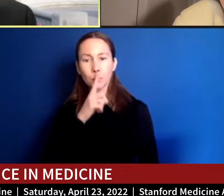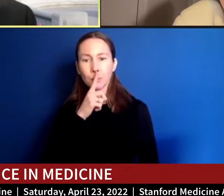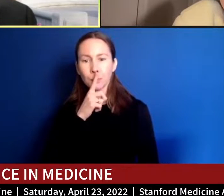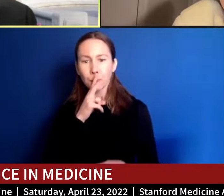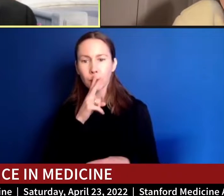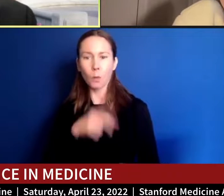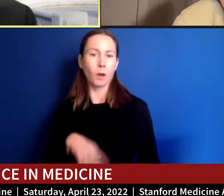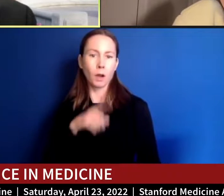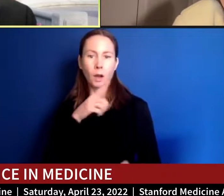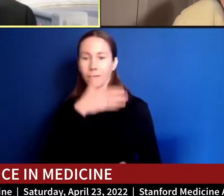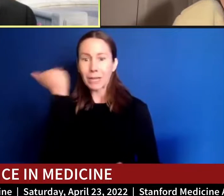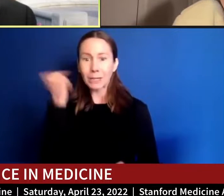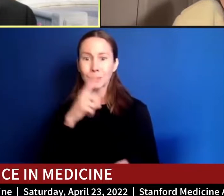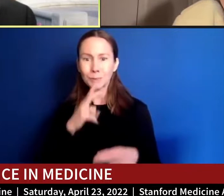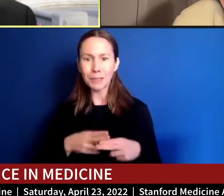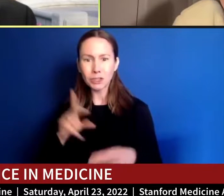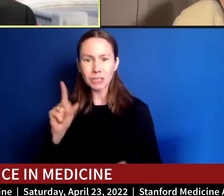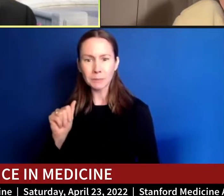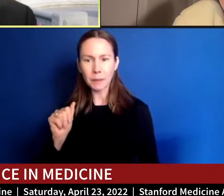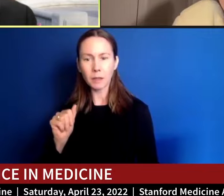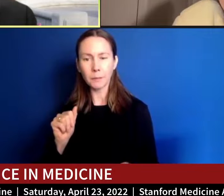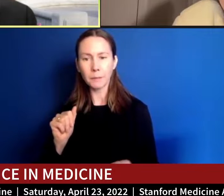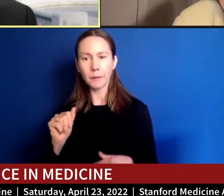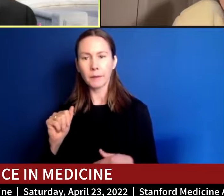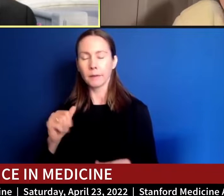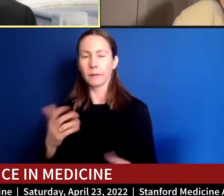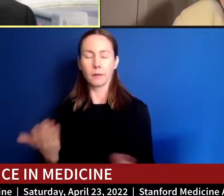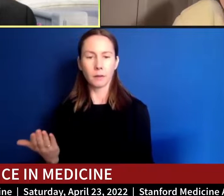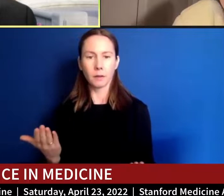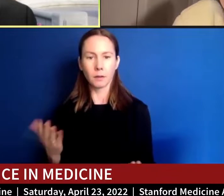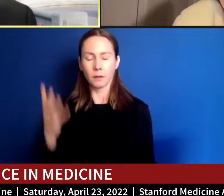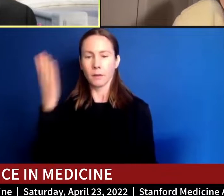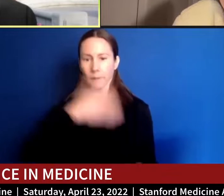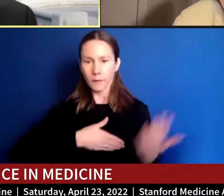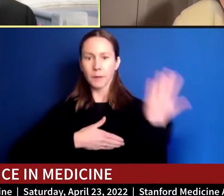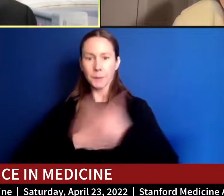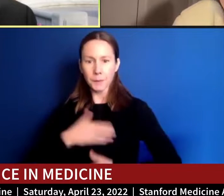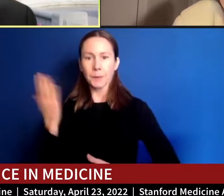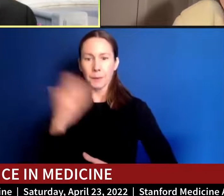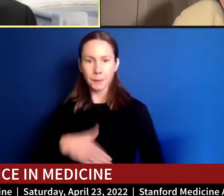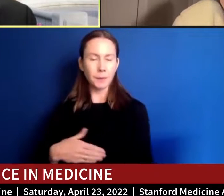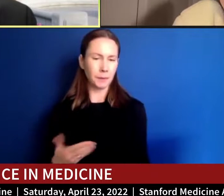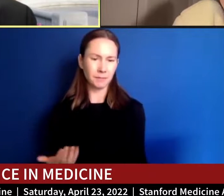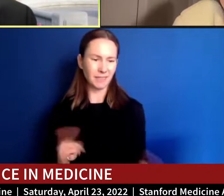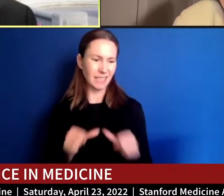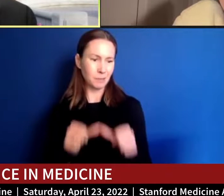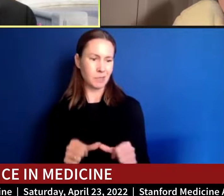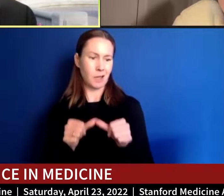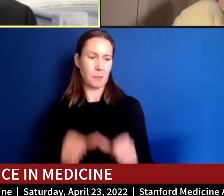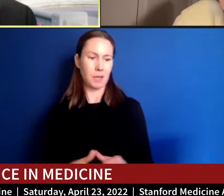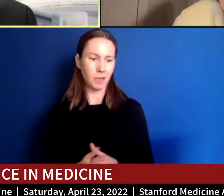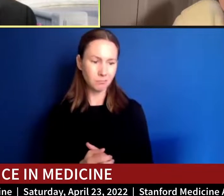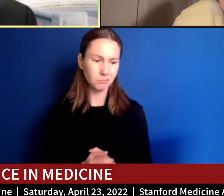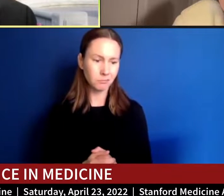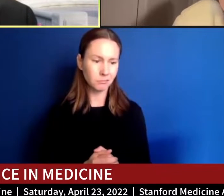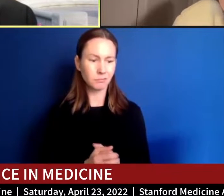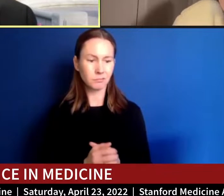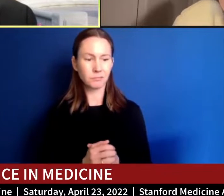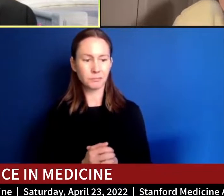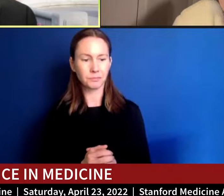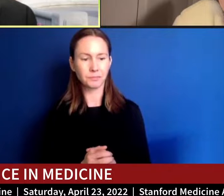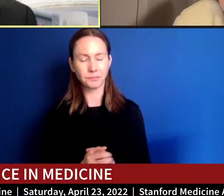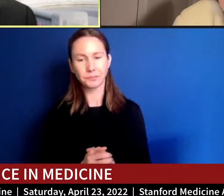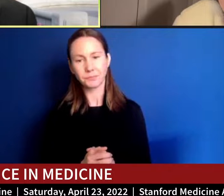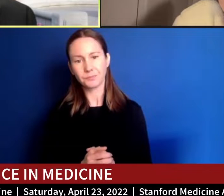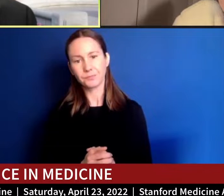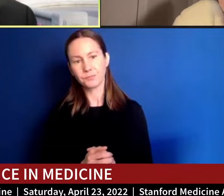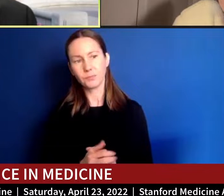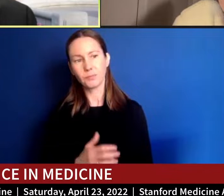it just keeps on coming. So, do you want—but I guess I wasn't thinking about it, and you shared